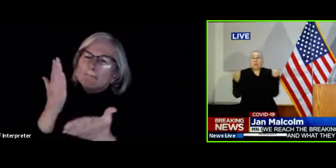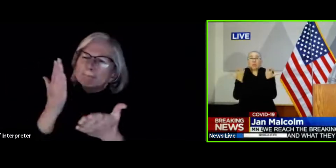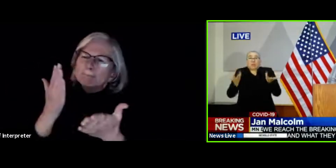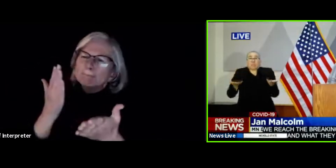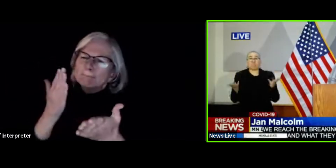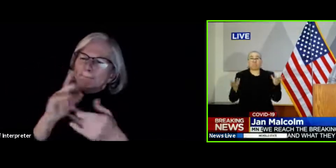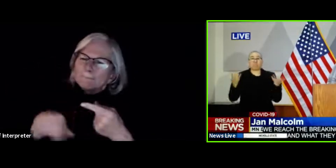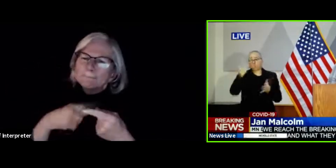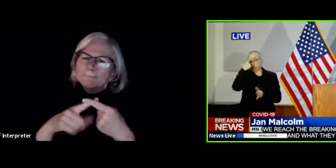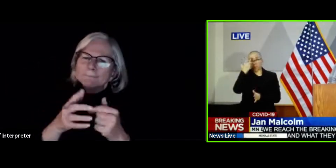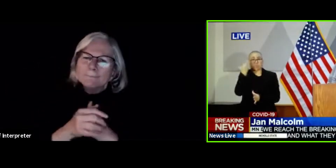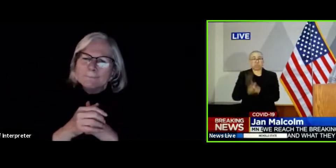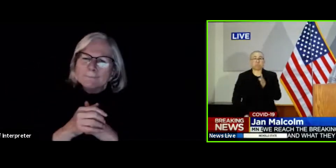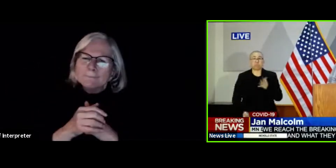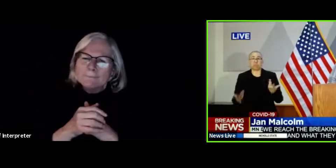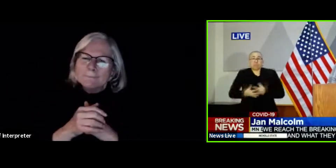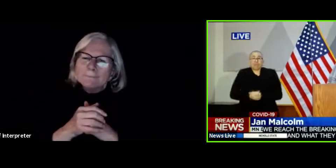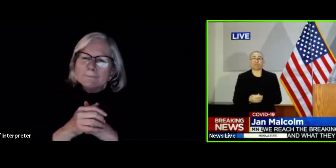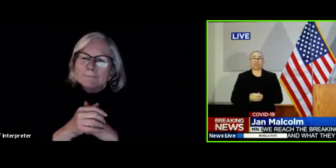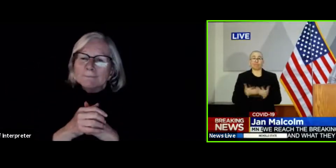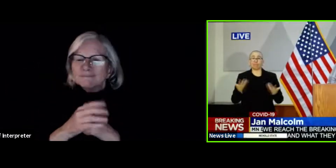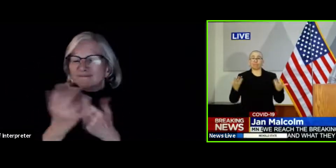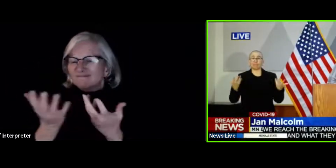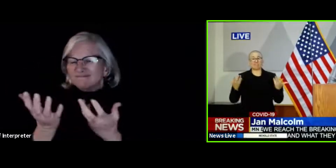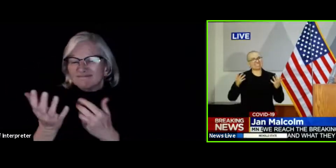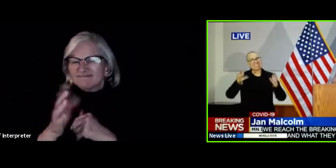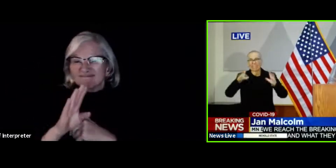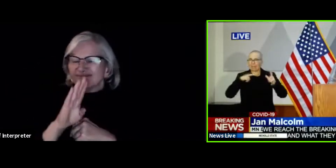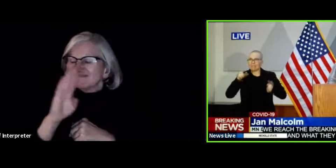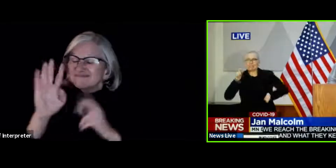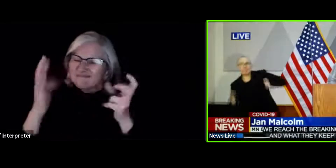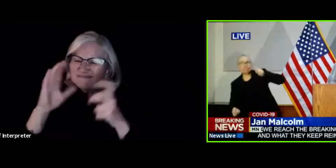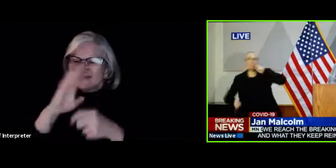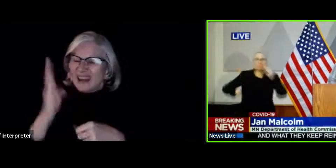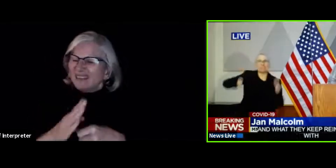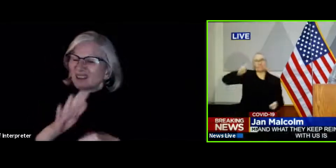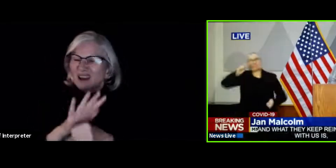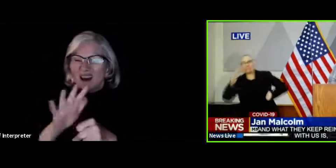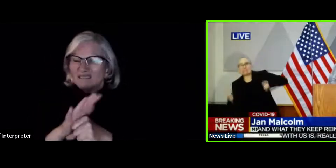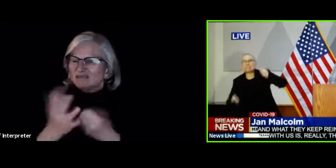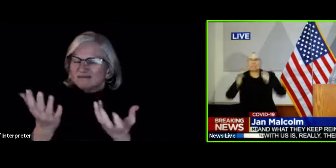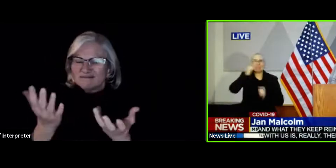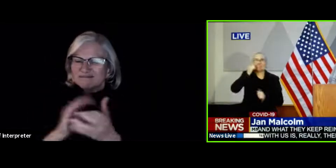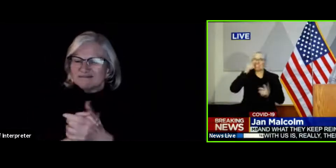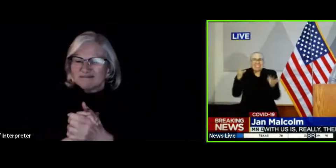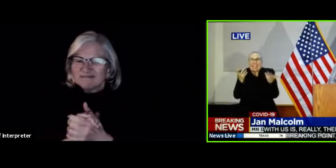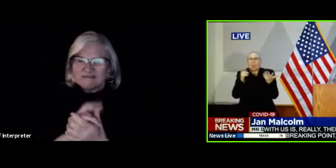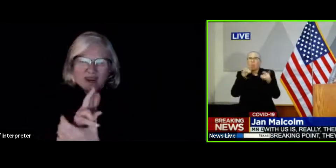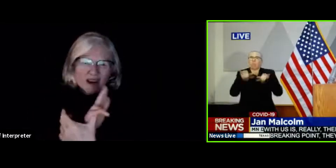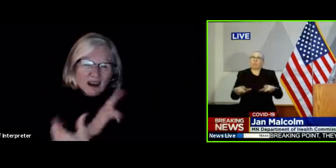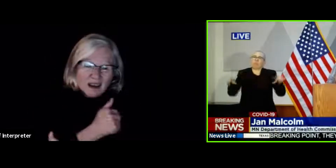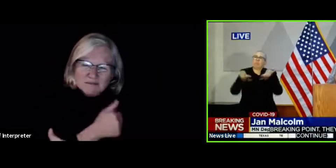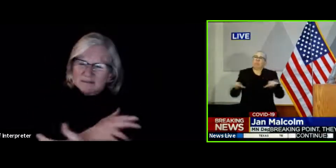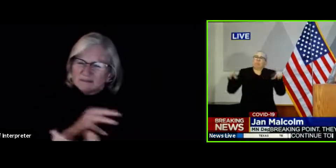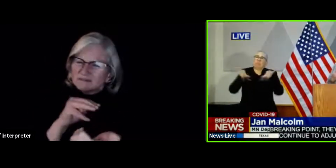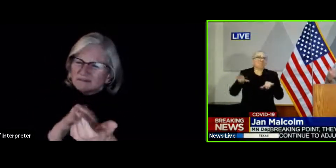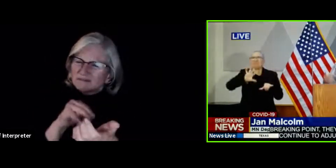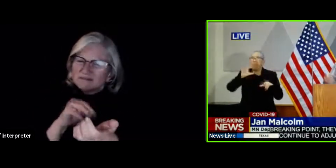ADJUST EVERY SHIFT AS THEY NEED TO BUT WHAT IT DOES MEAN IS CARE TAKE CAN BE